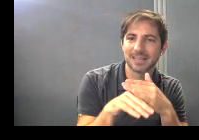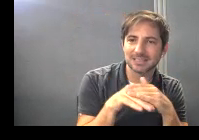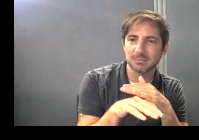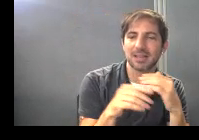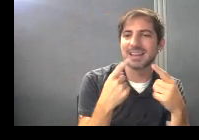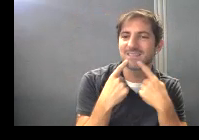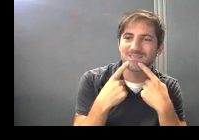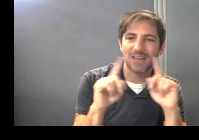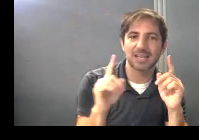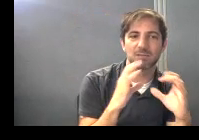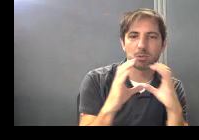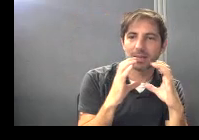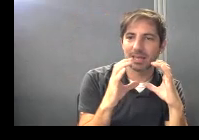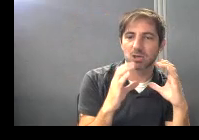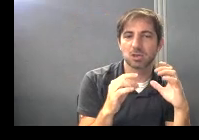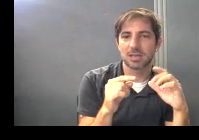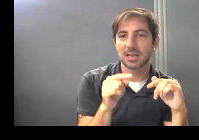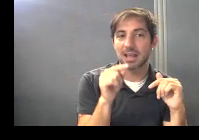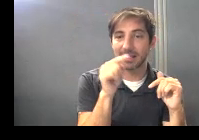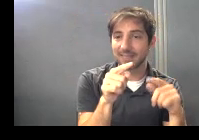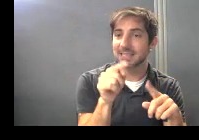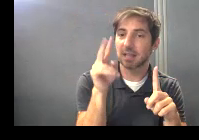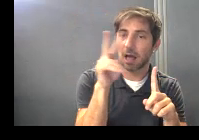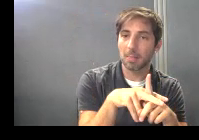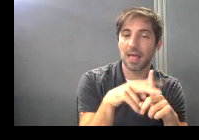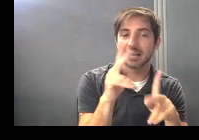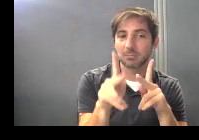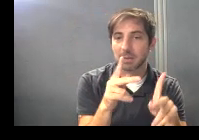COMMUNICATION. THIS APPLIES TO PEOPLE WITH VISION DISABILITIES,